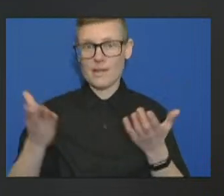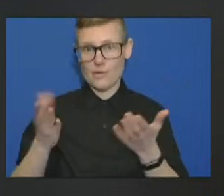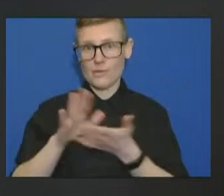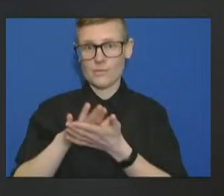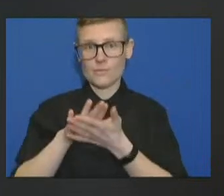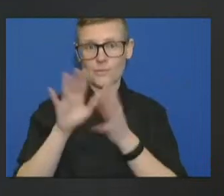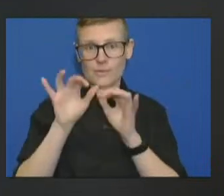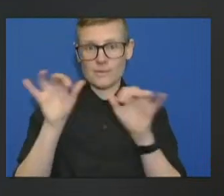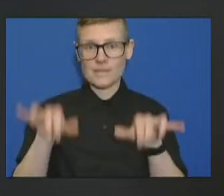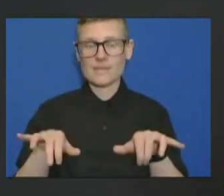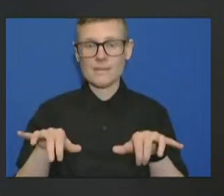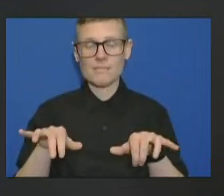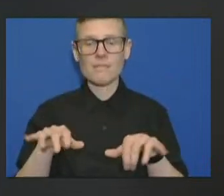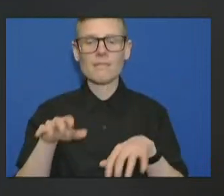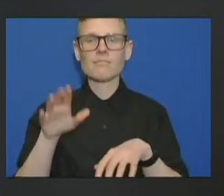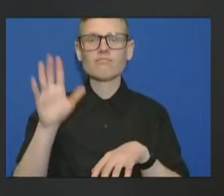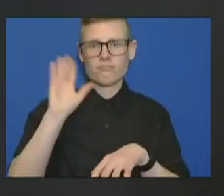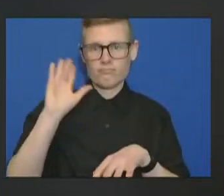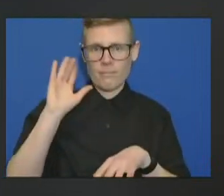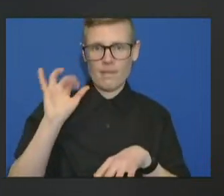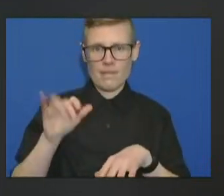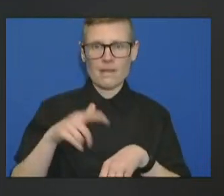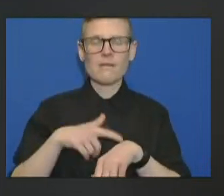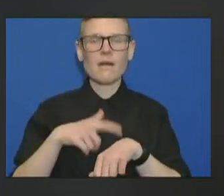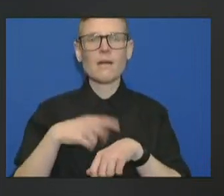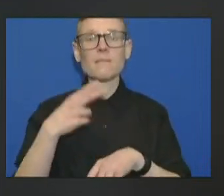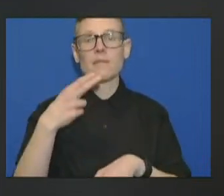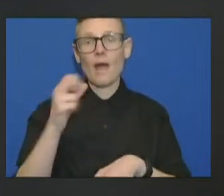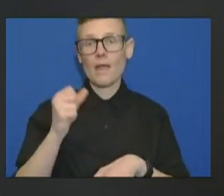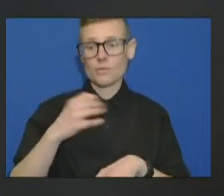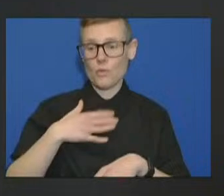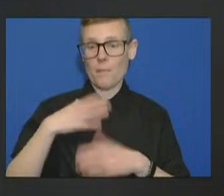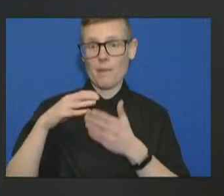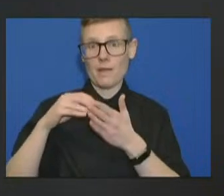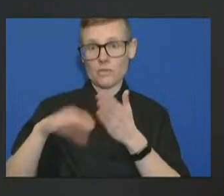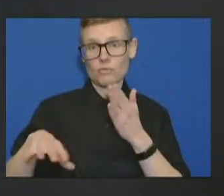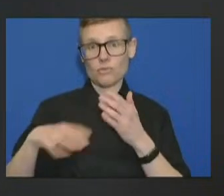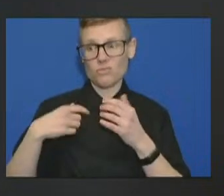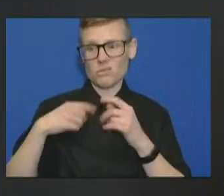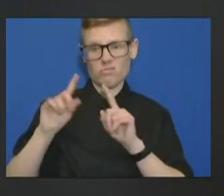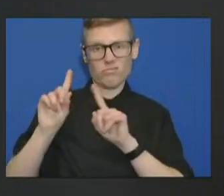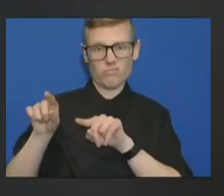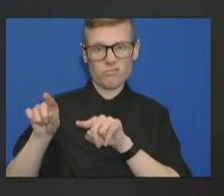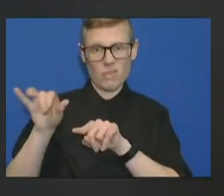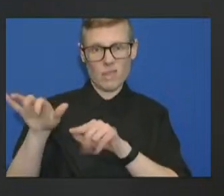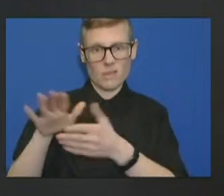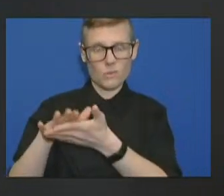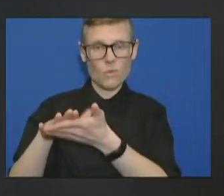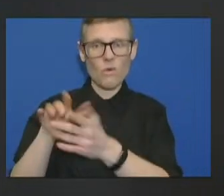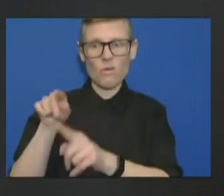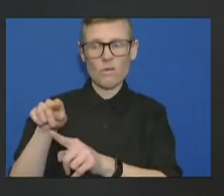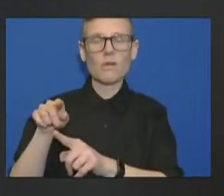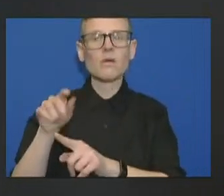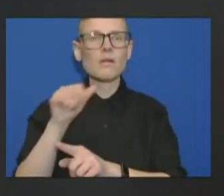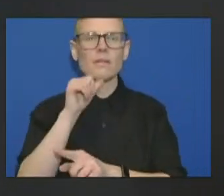Budget was when I was a parent in the school system. At the